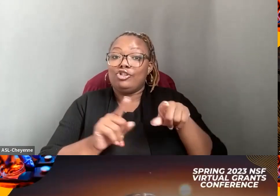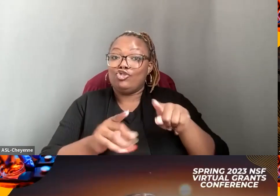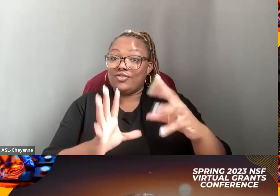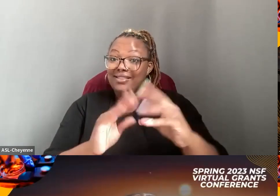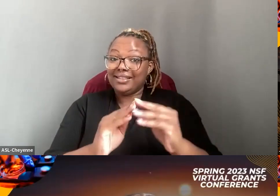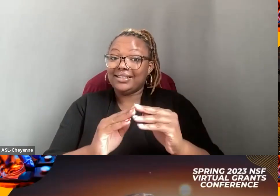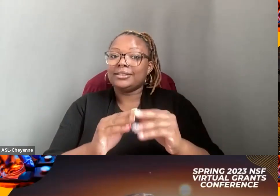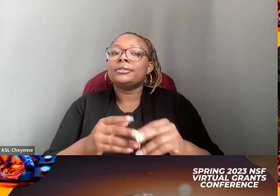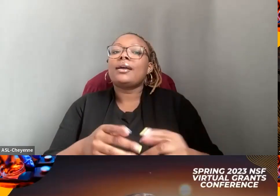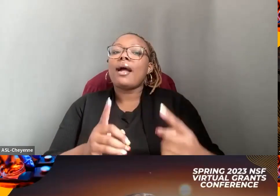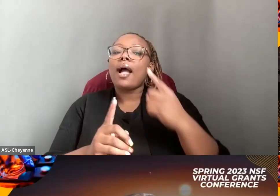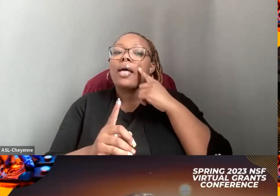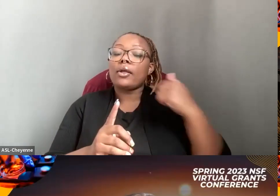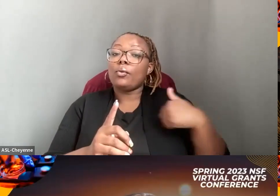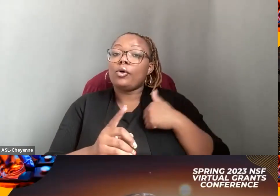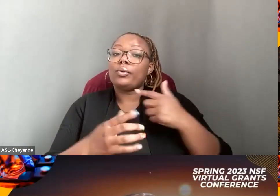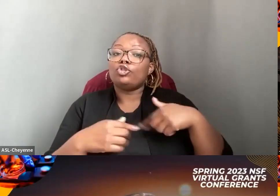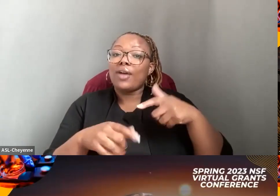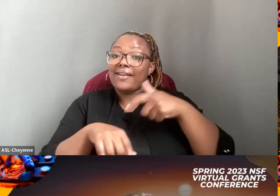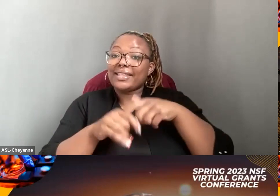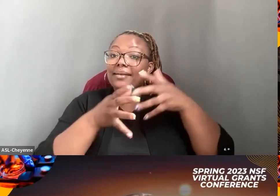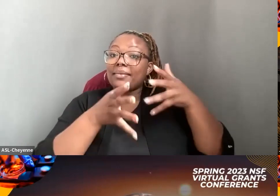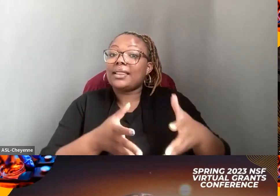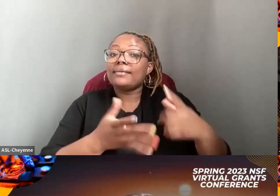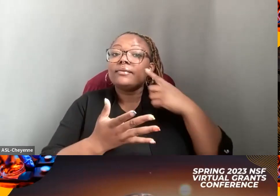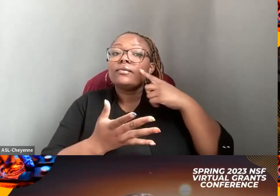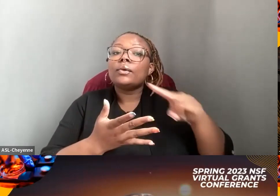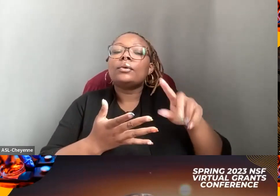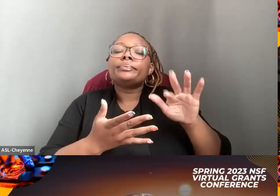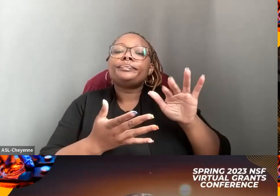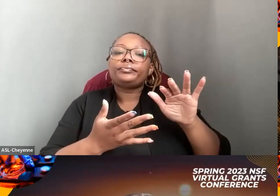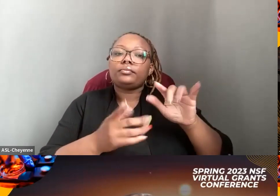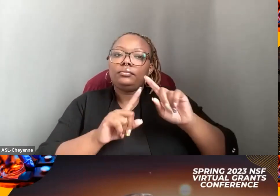And I think what we do have some time for -- to answer questions.